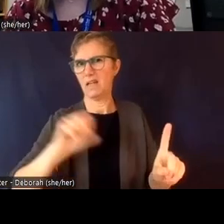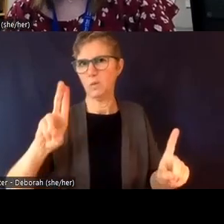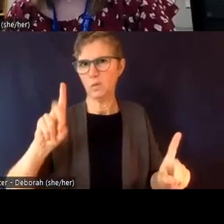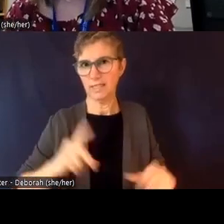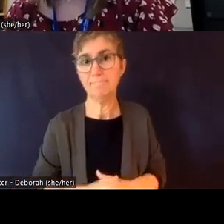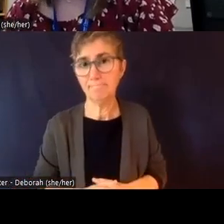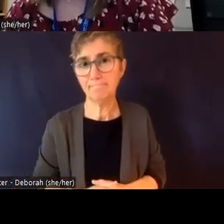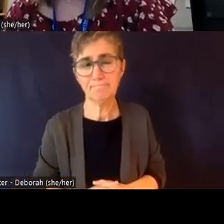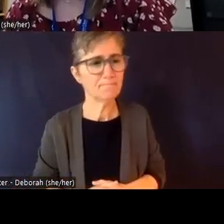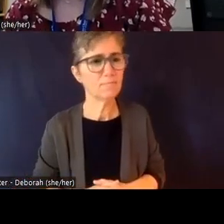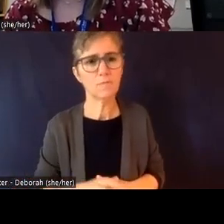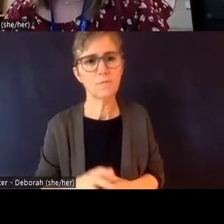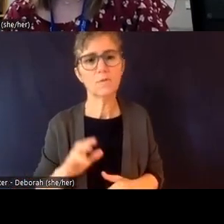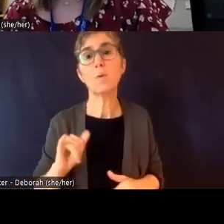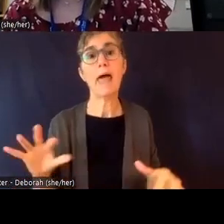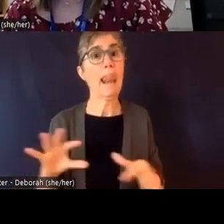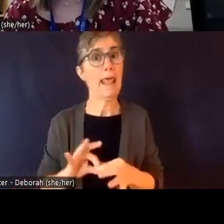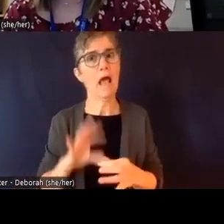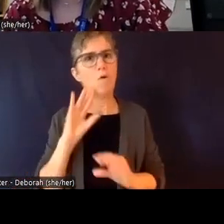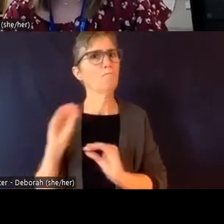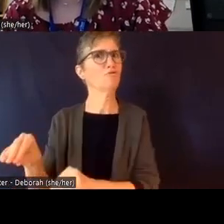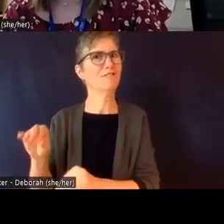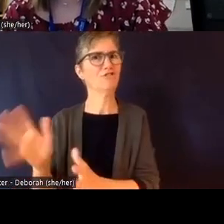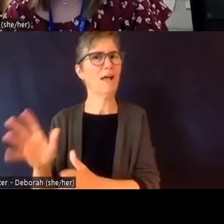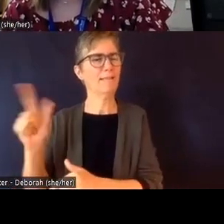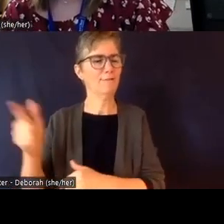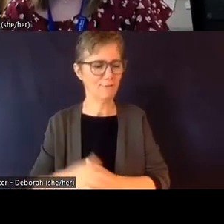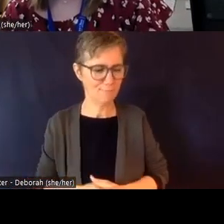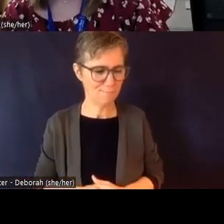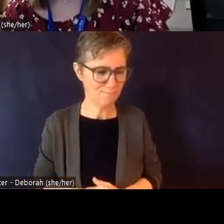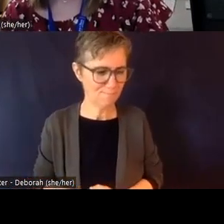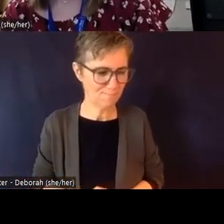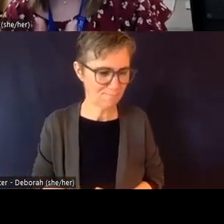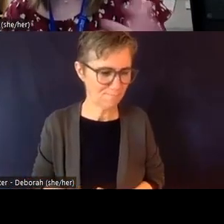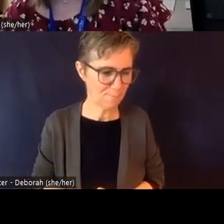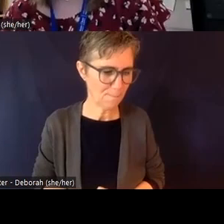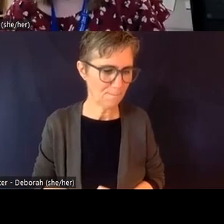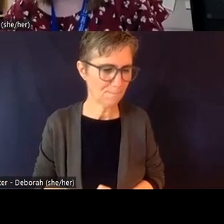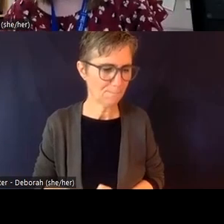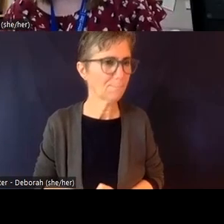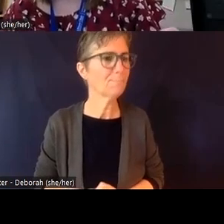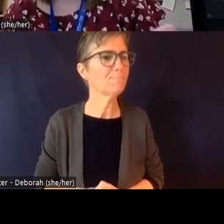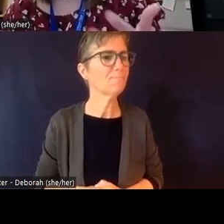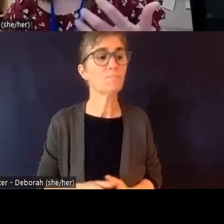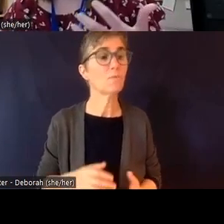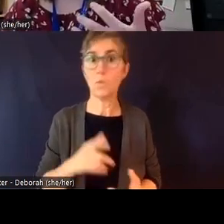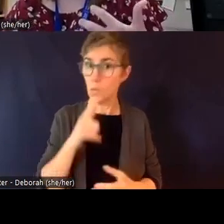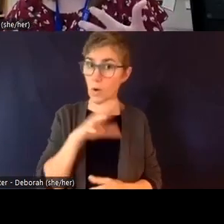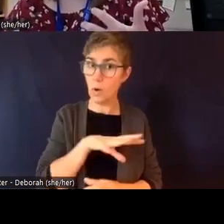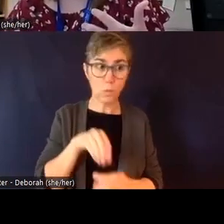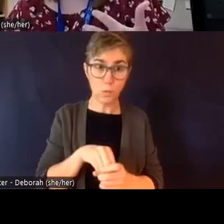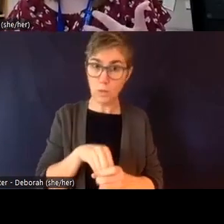So I'll be putting those links in the chat later. So who is included in the National Survey of Drug